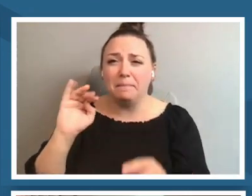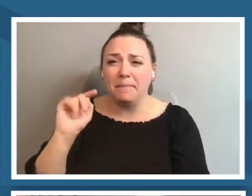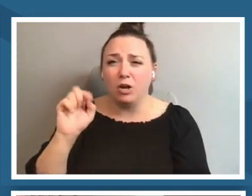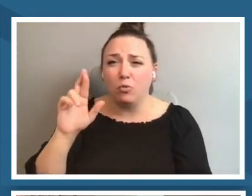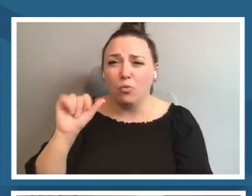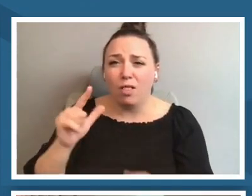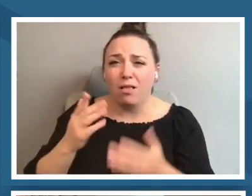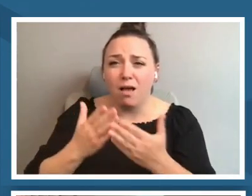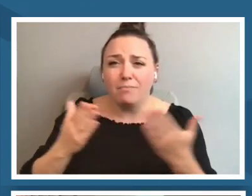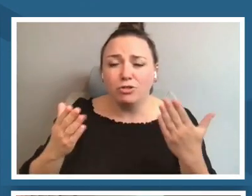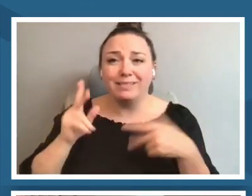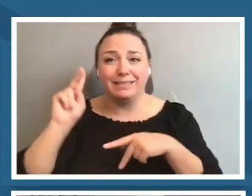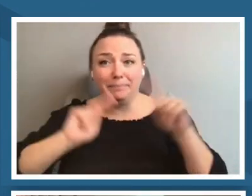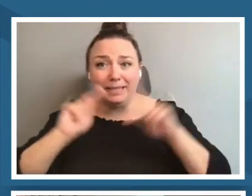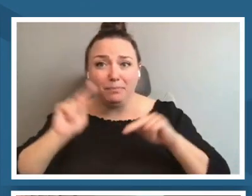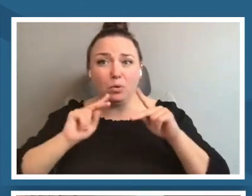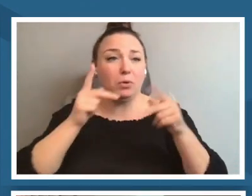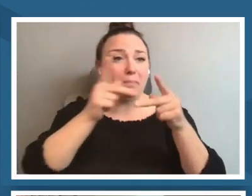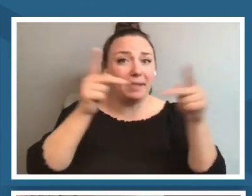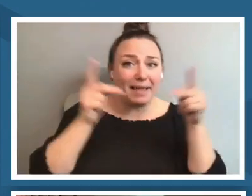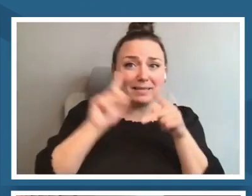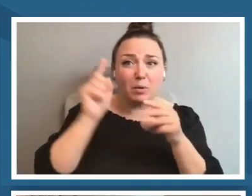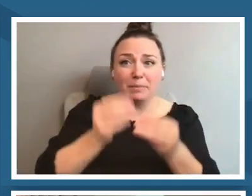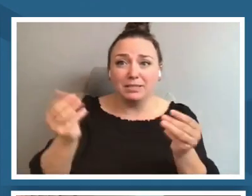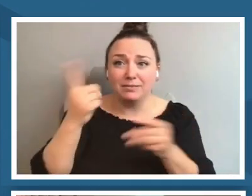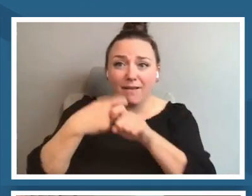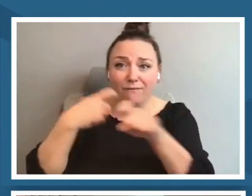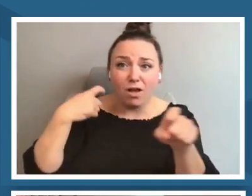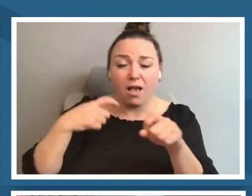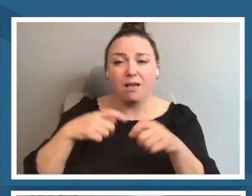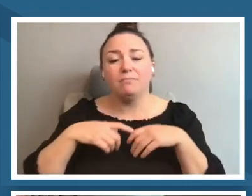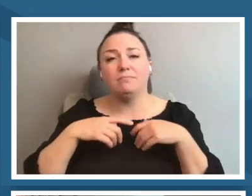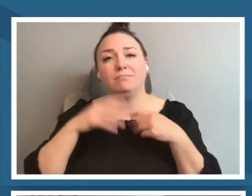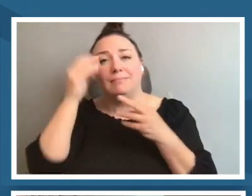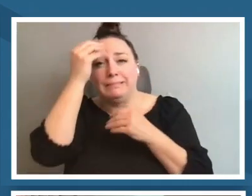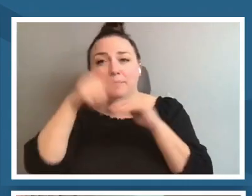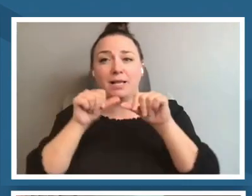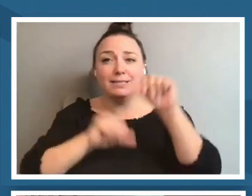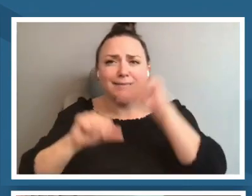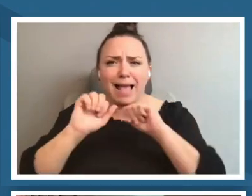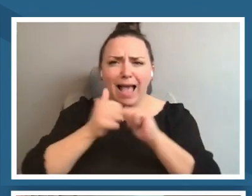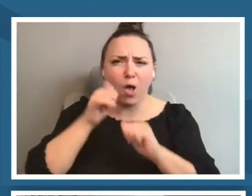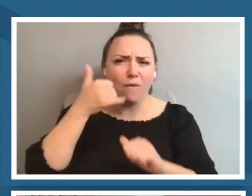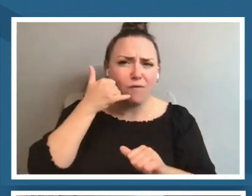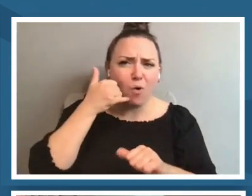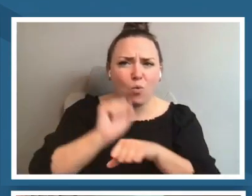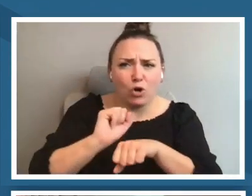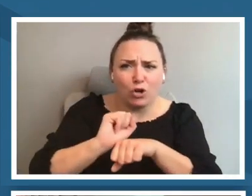from exploring the science of how this phone works